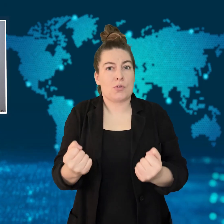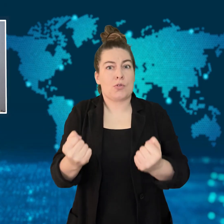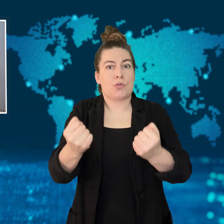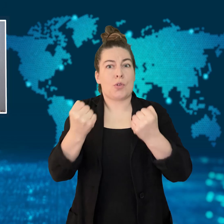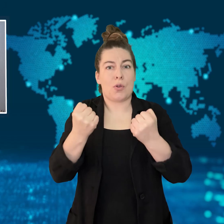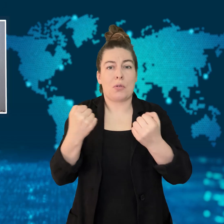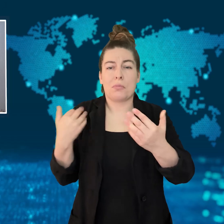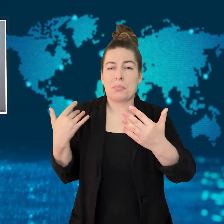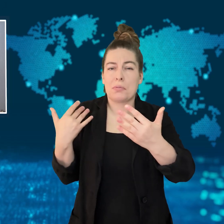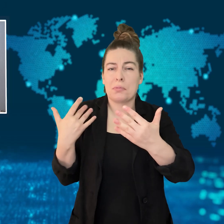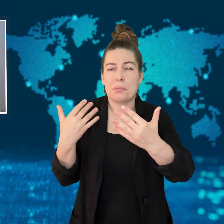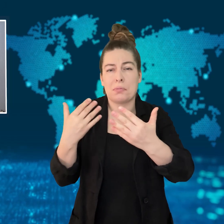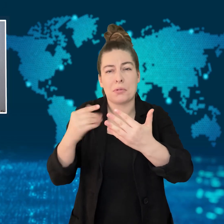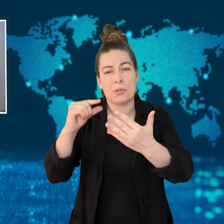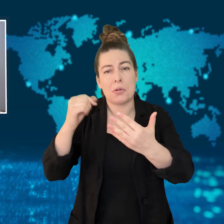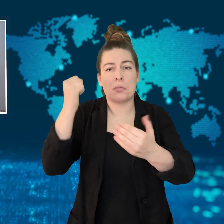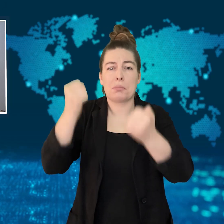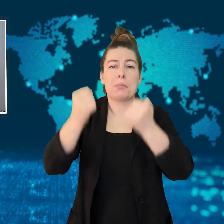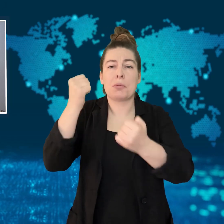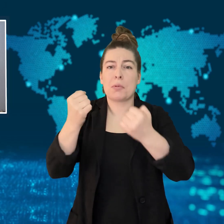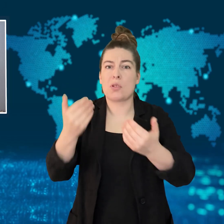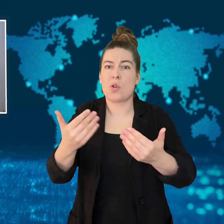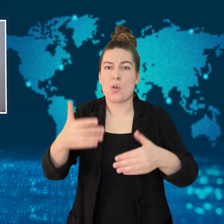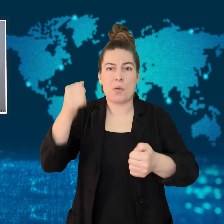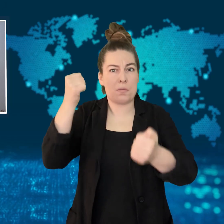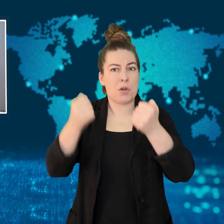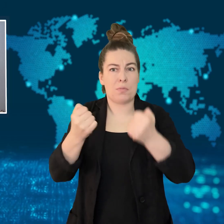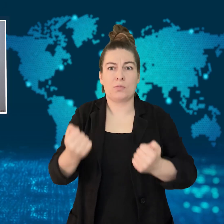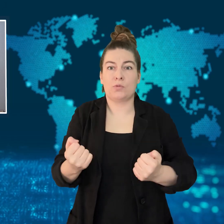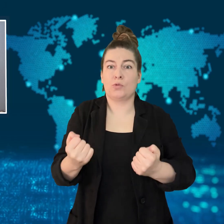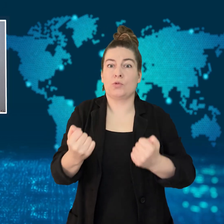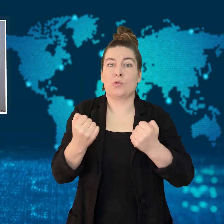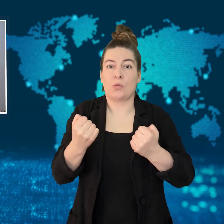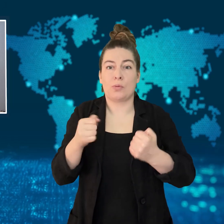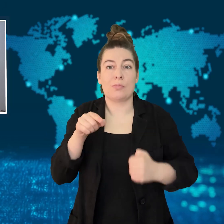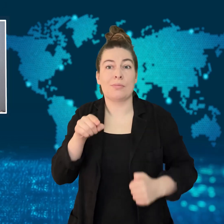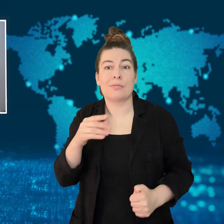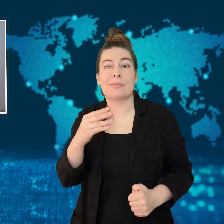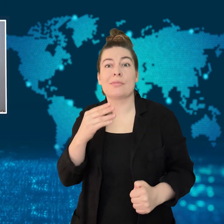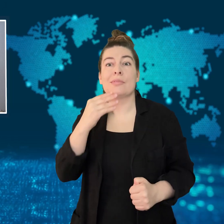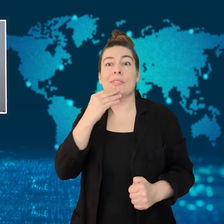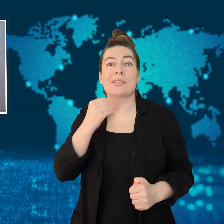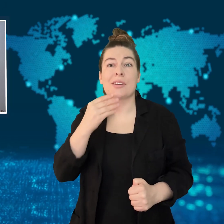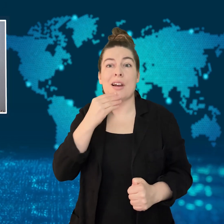another reason for Israel's increased response.